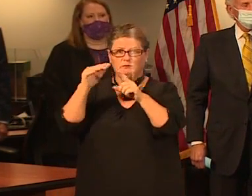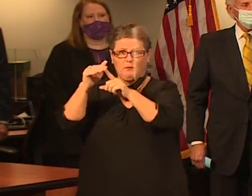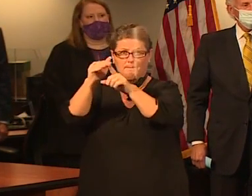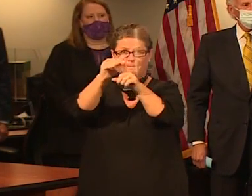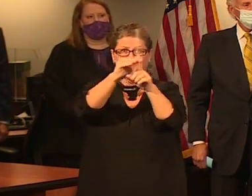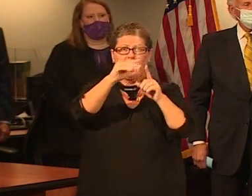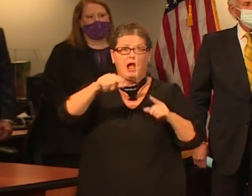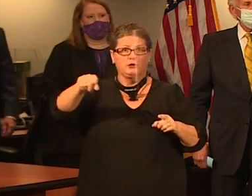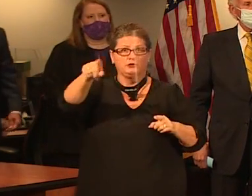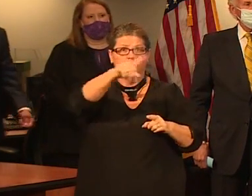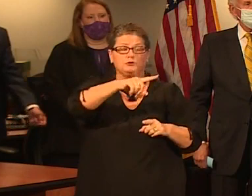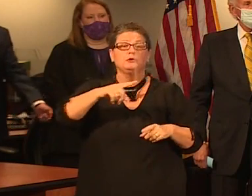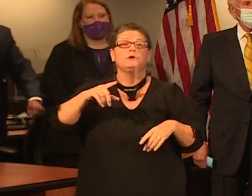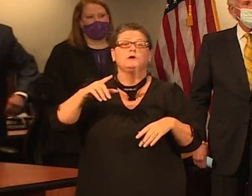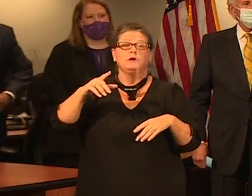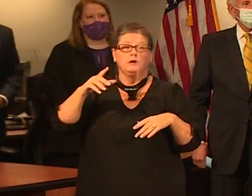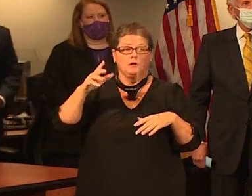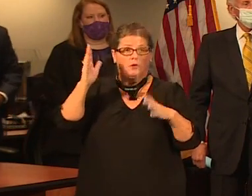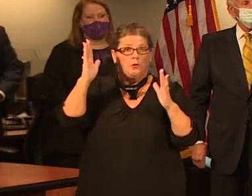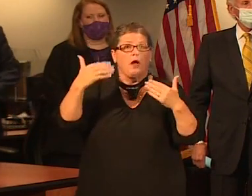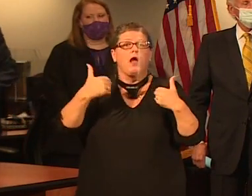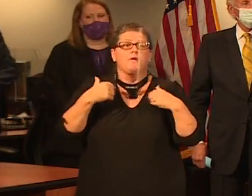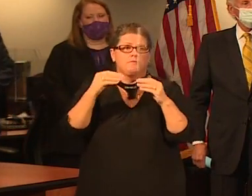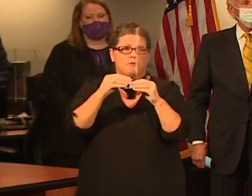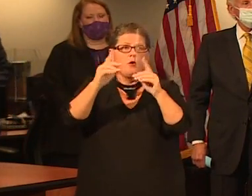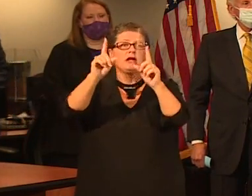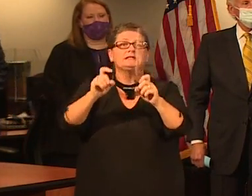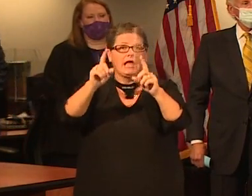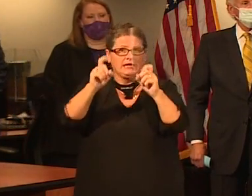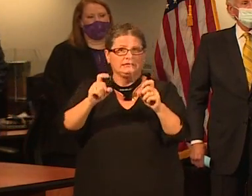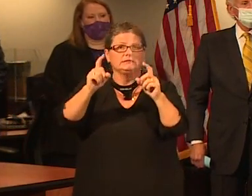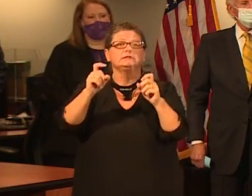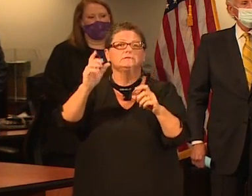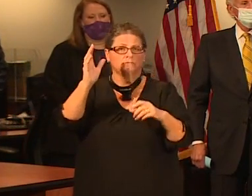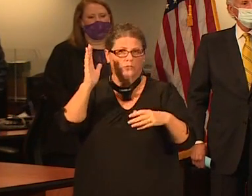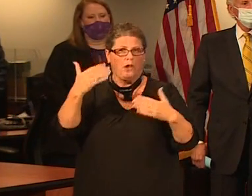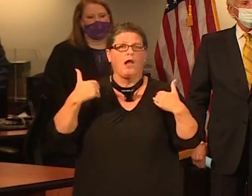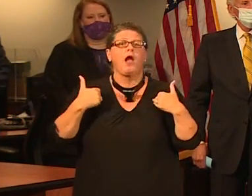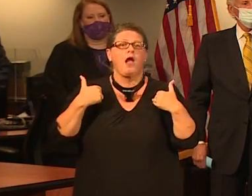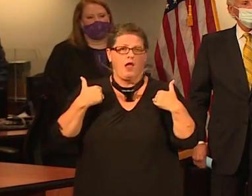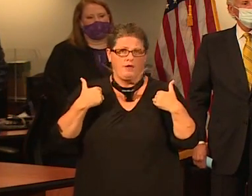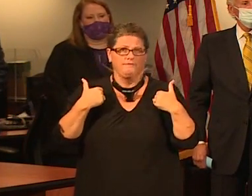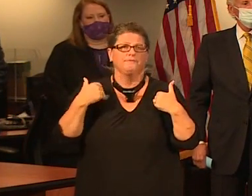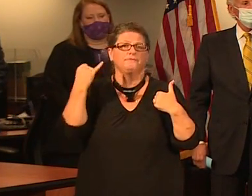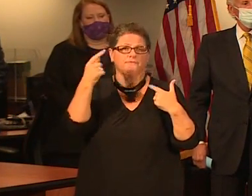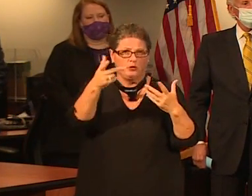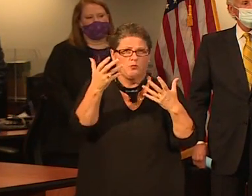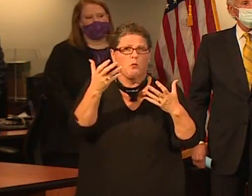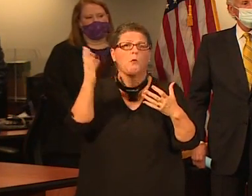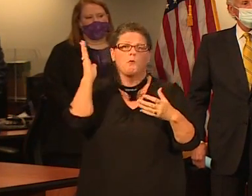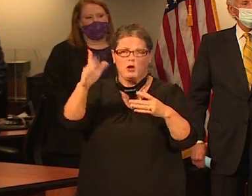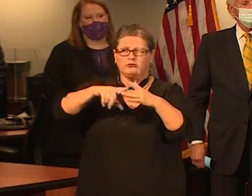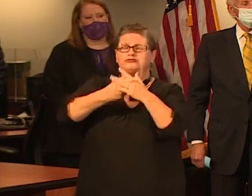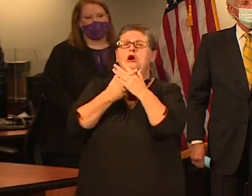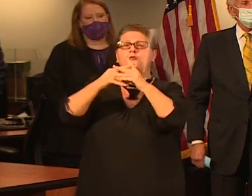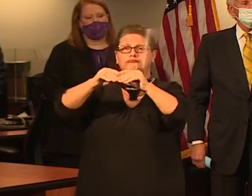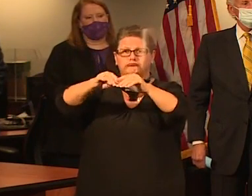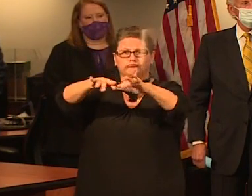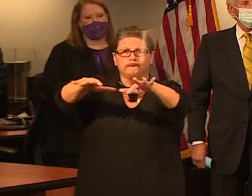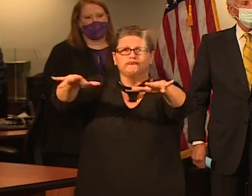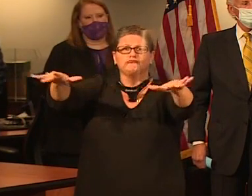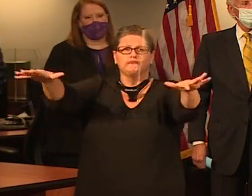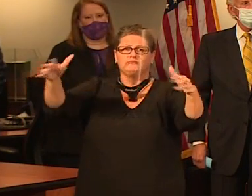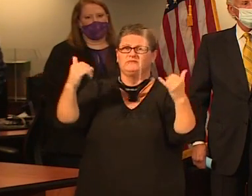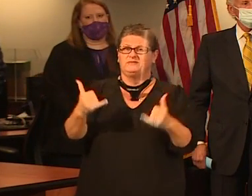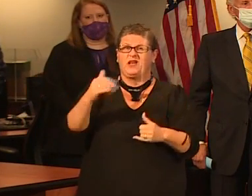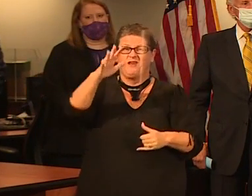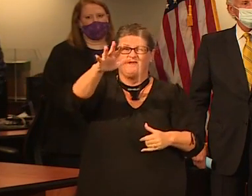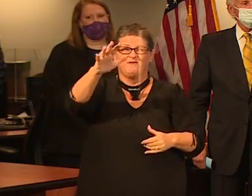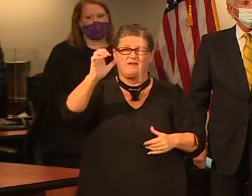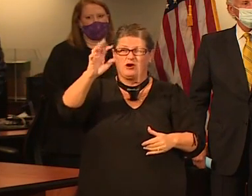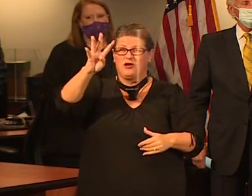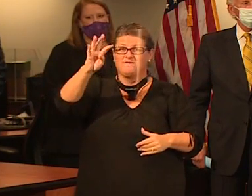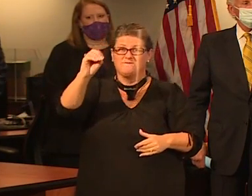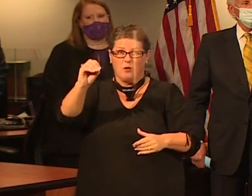FINALLY, I WOULD LIKE TO REMIND EVERYONE THAT CURRENTLY MORE TESTING OPPORTUNITIES, RATHER, ARE AVAILABLE IN SOUTH CAROLINA, MORE THAN EVER BEFORE, WE